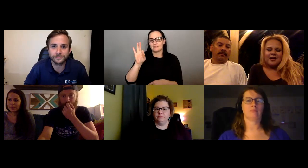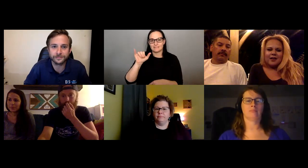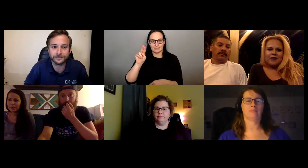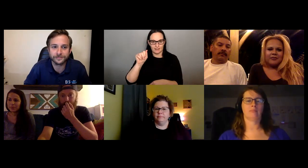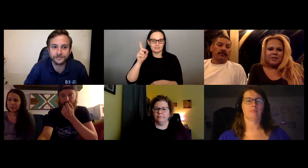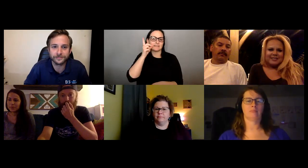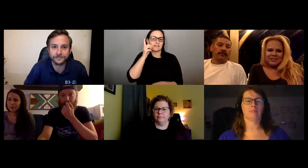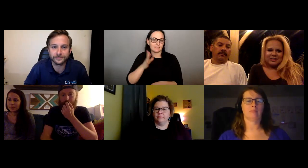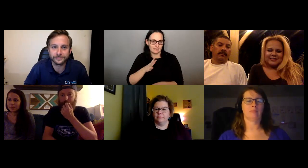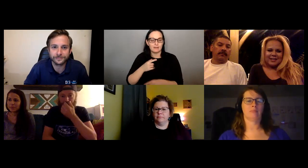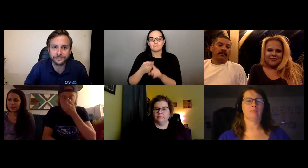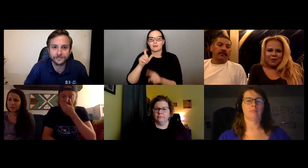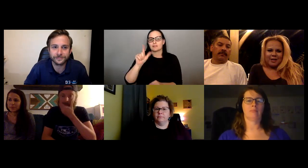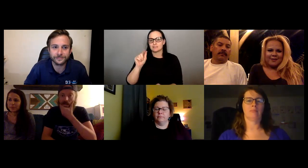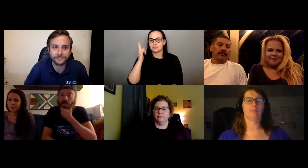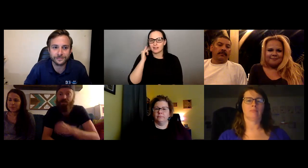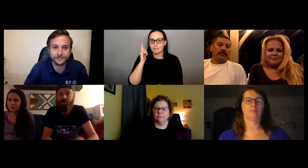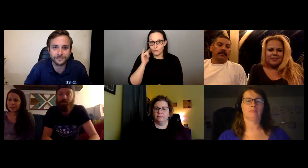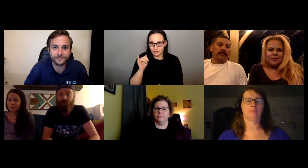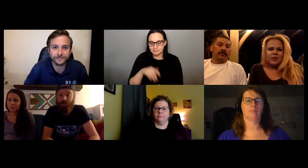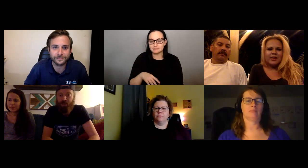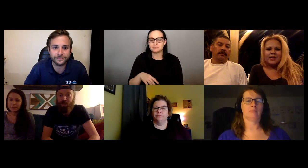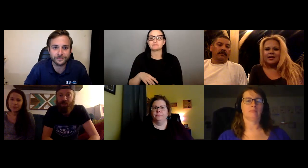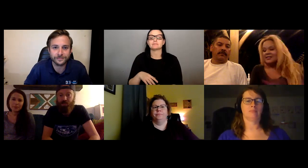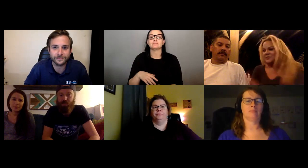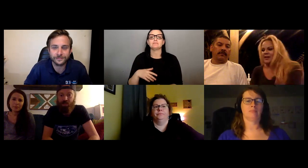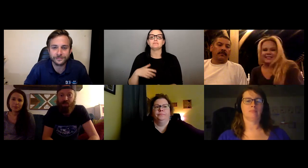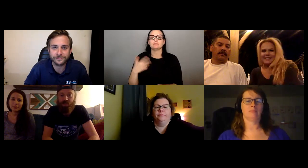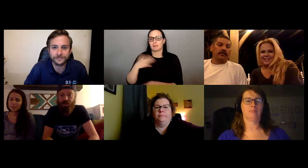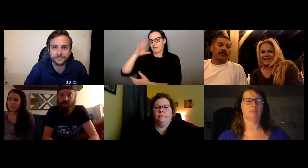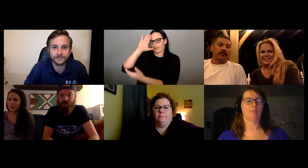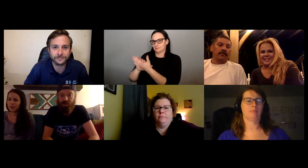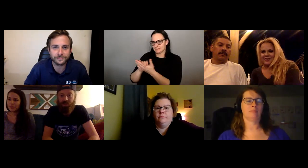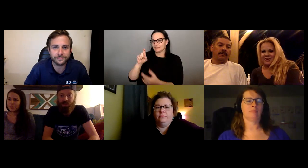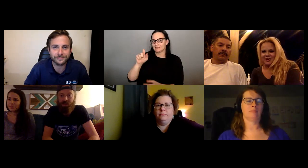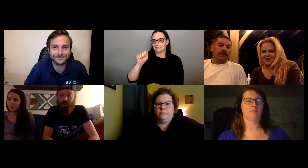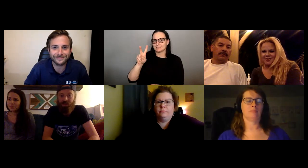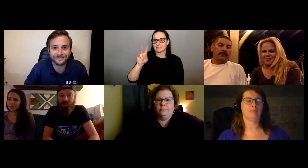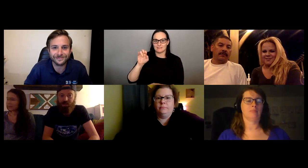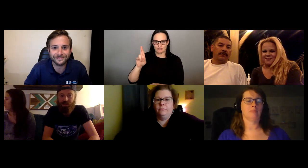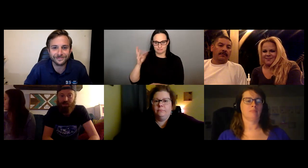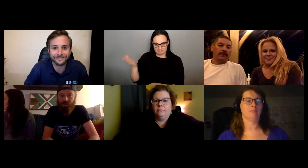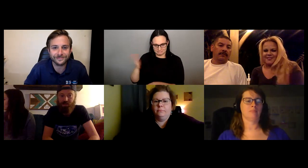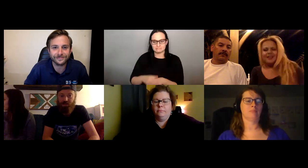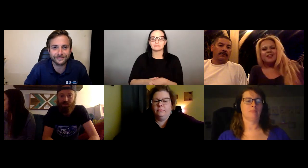i'm from los angeles california we